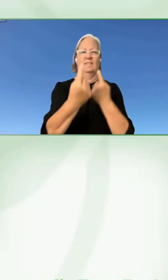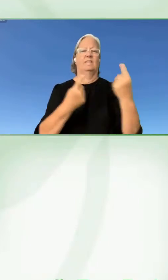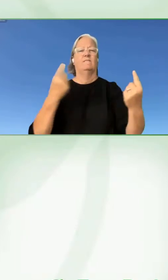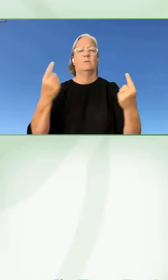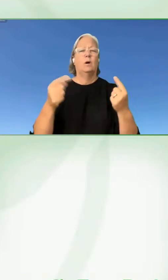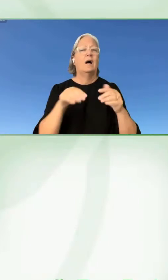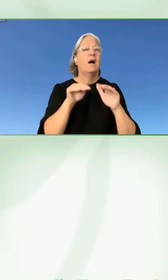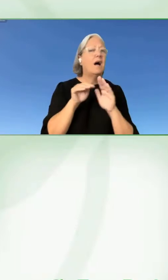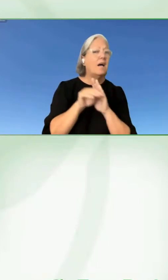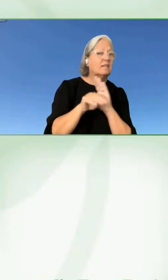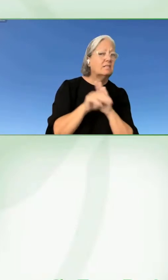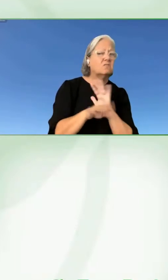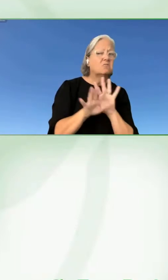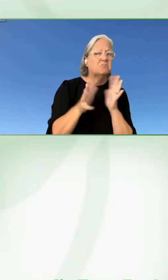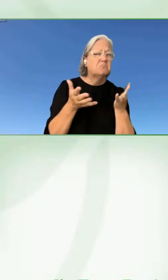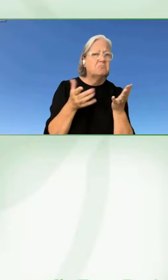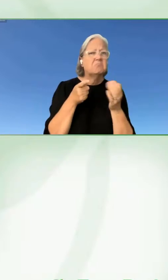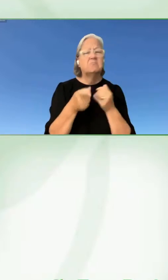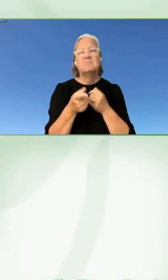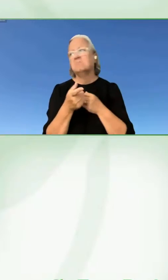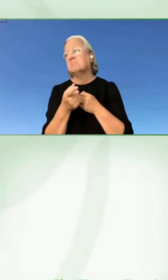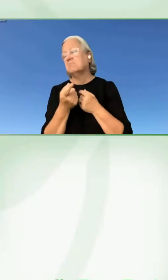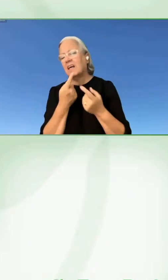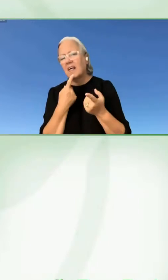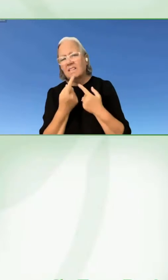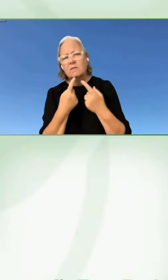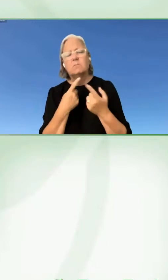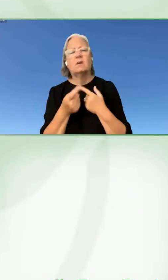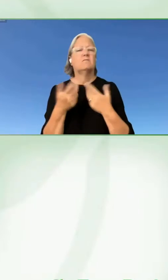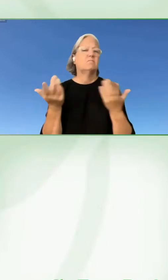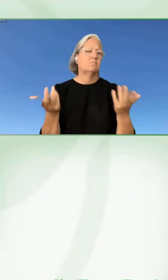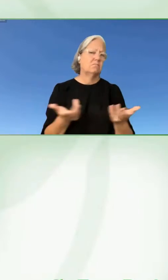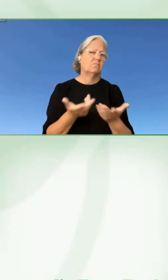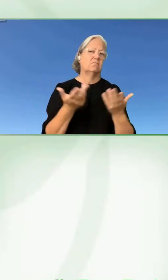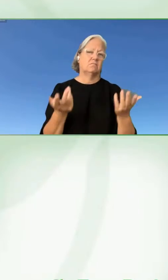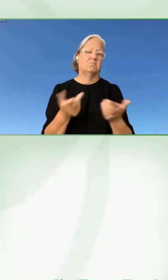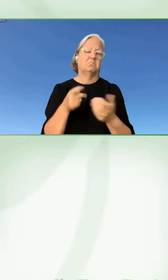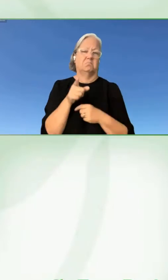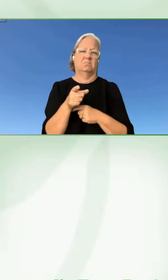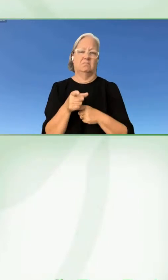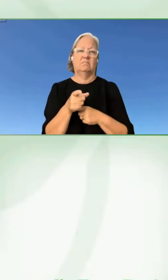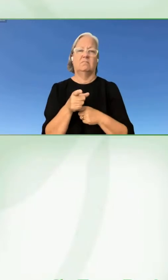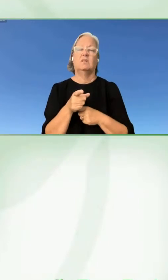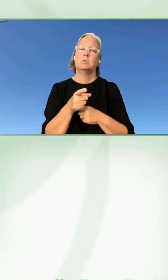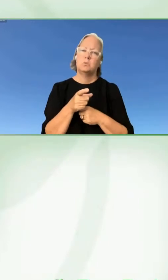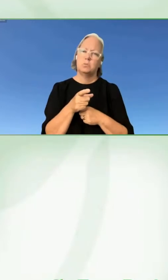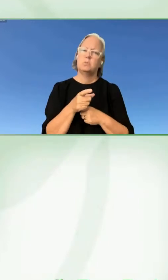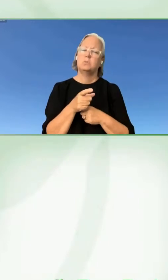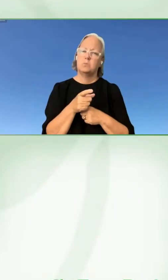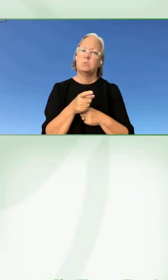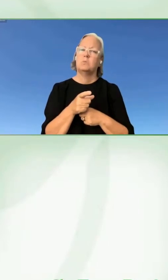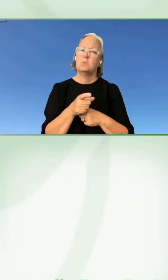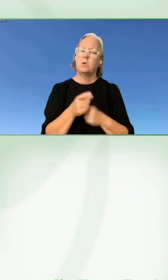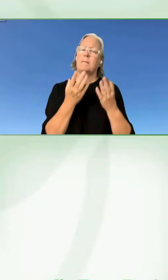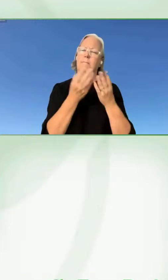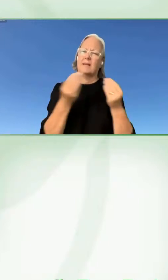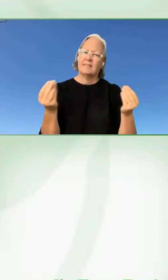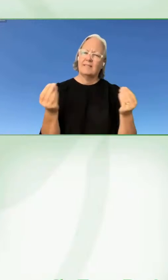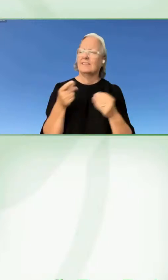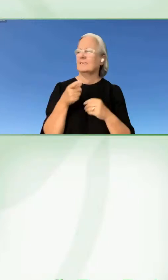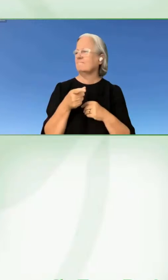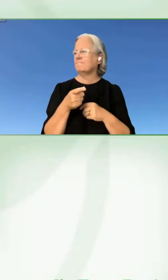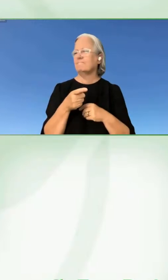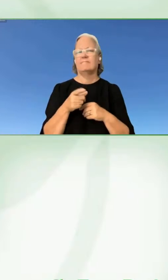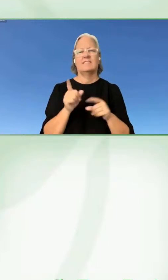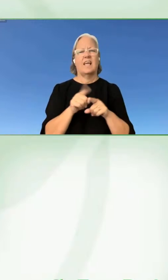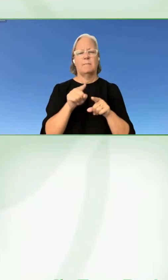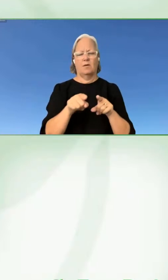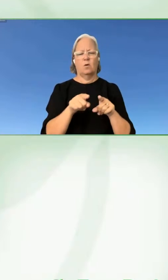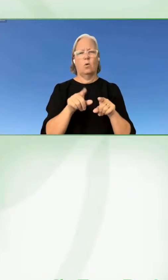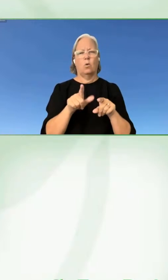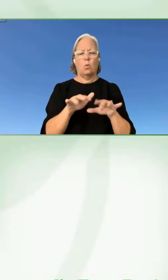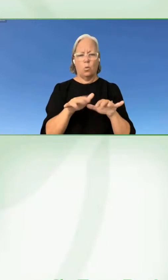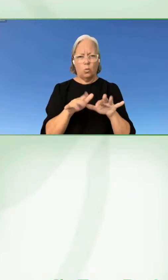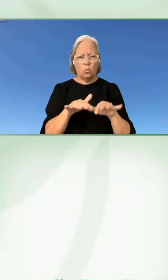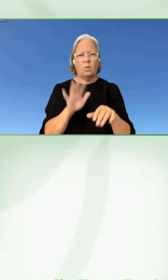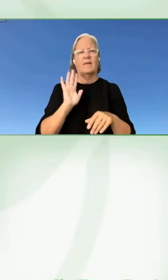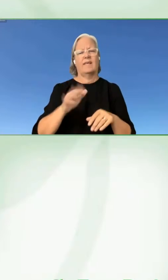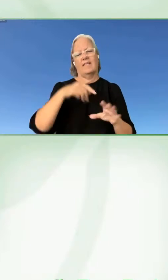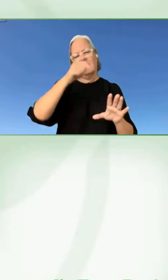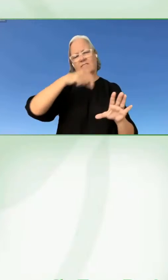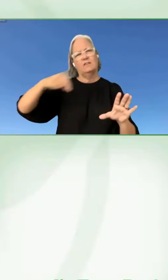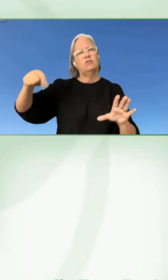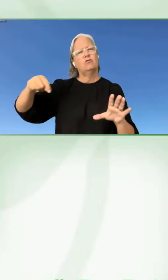We have some time here now for a little discussion and I will start with Ulvi.